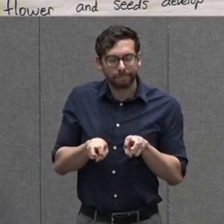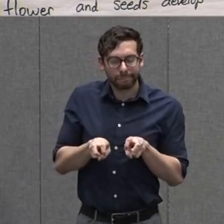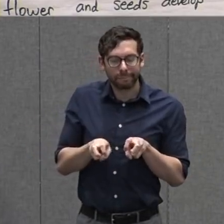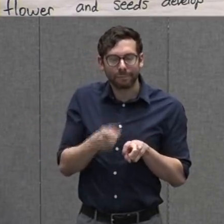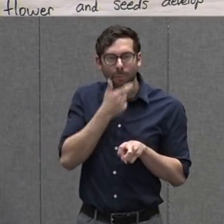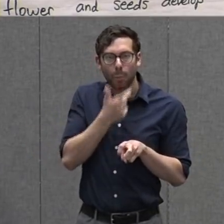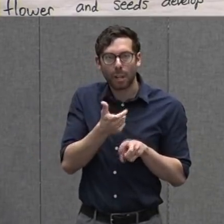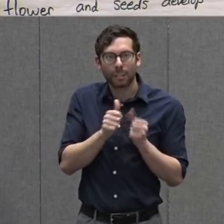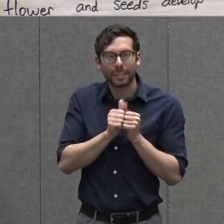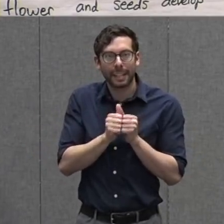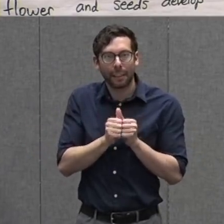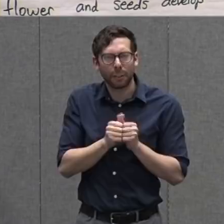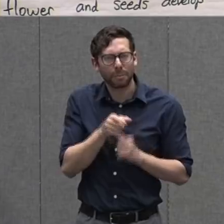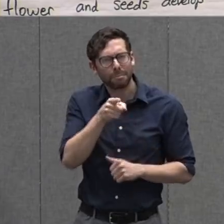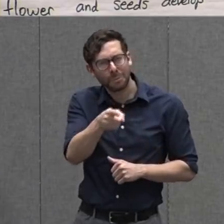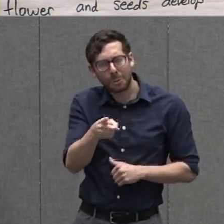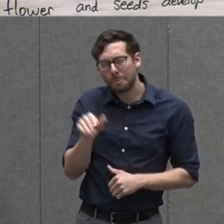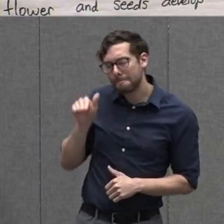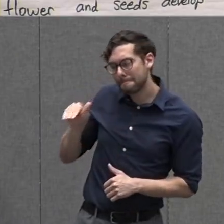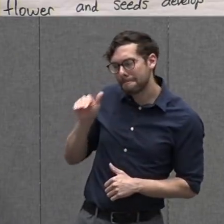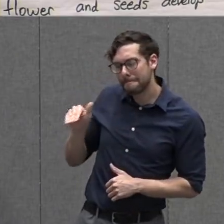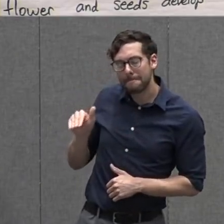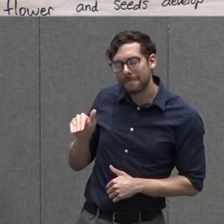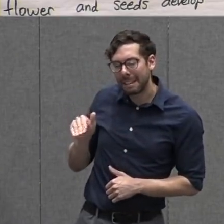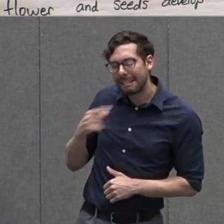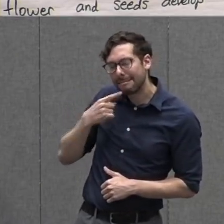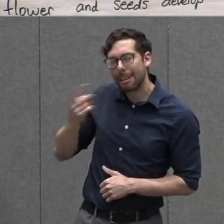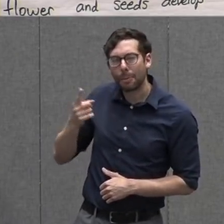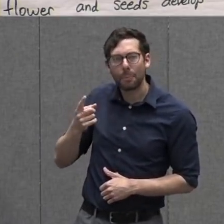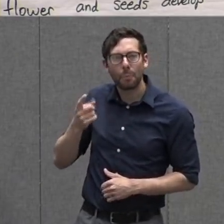Was it the beginning sounds, middle sounds or end sounds that are common?